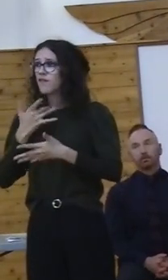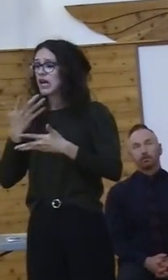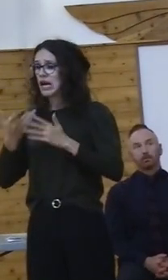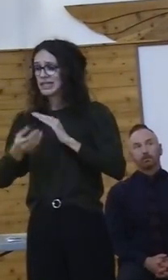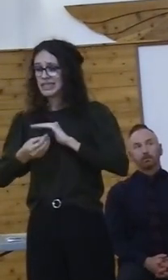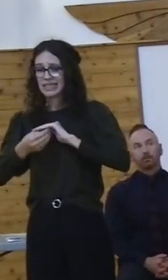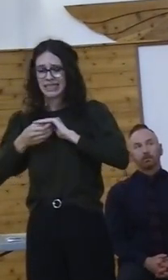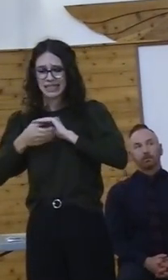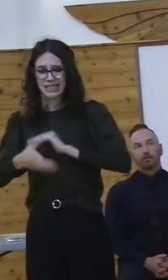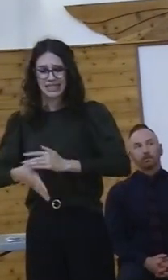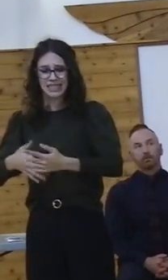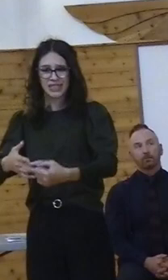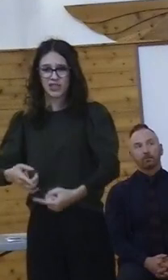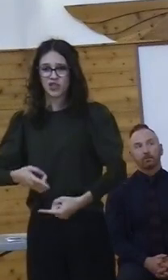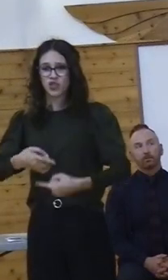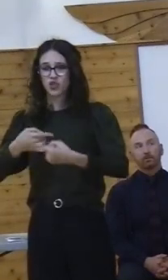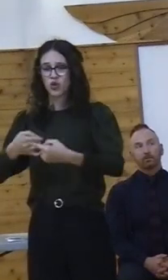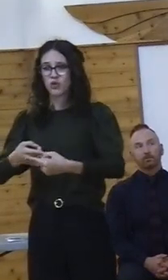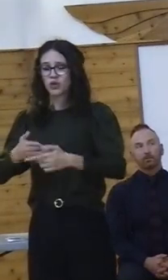Mother Earth to take care of them.